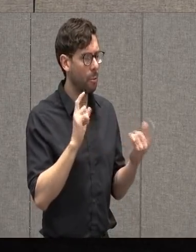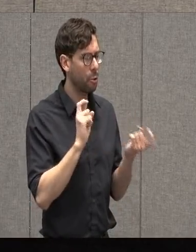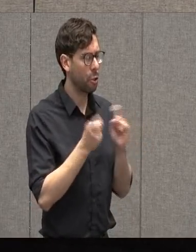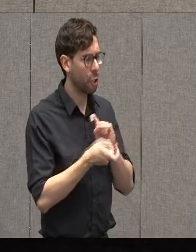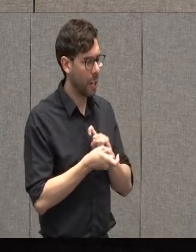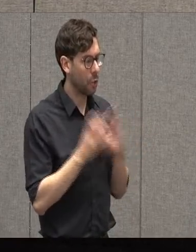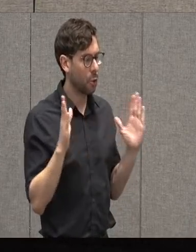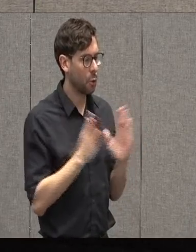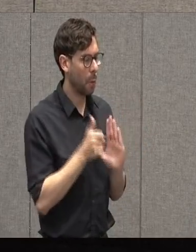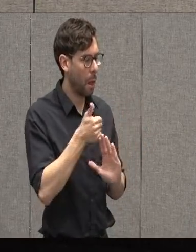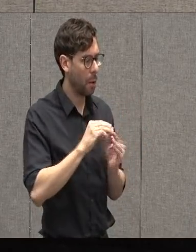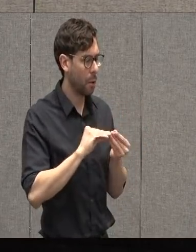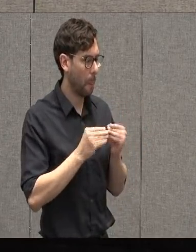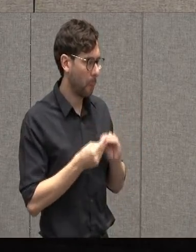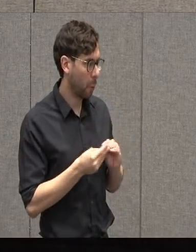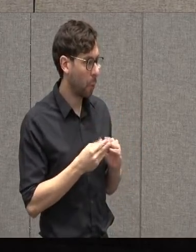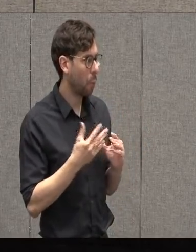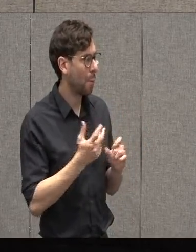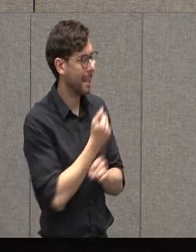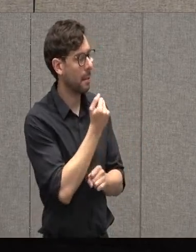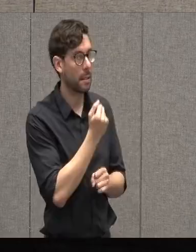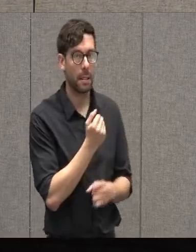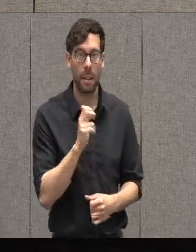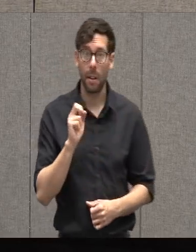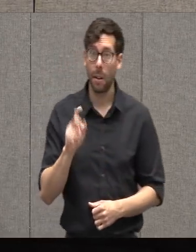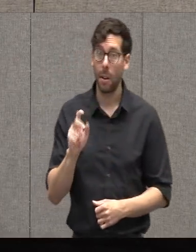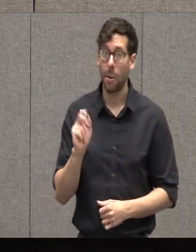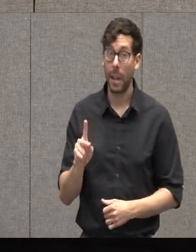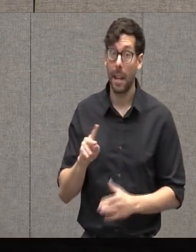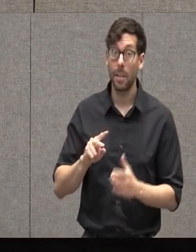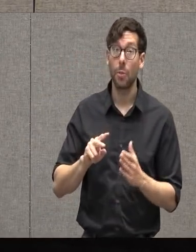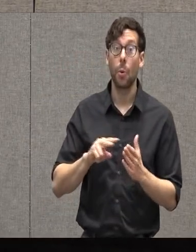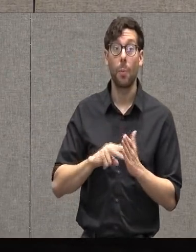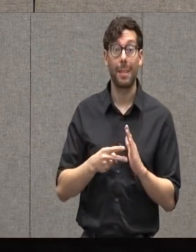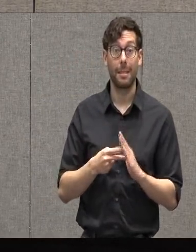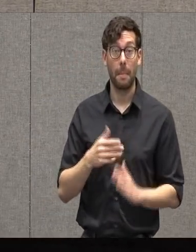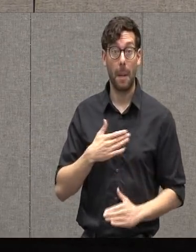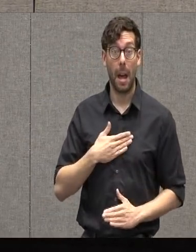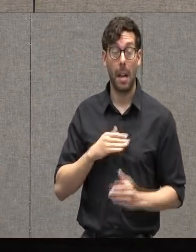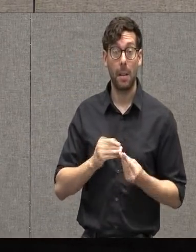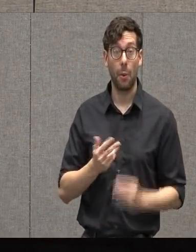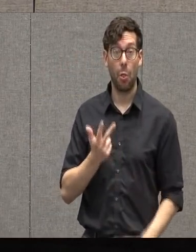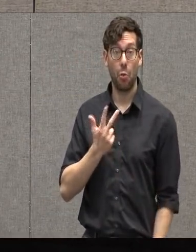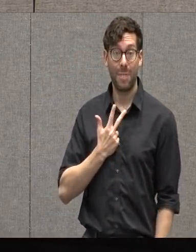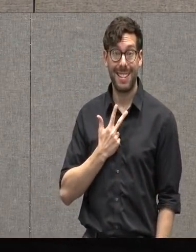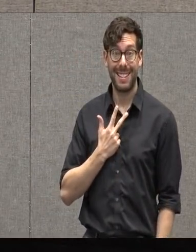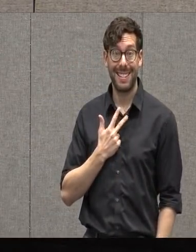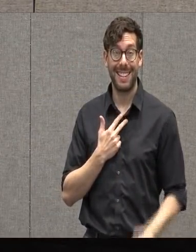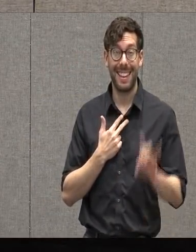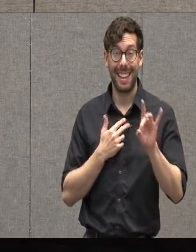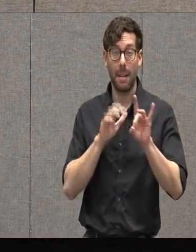Eight take away five equals three. Let's see what you come up with. All right.